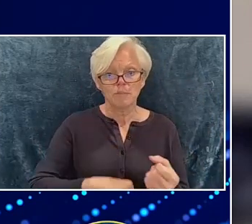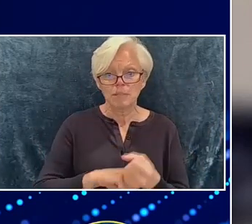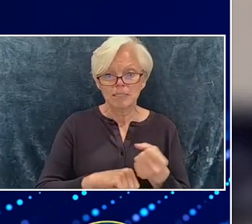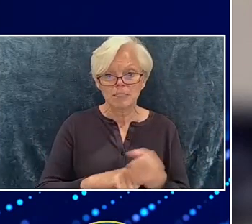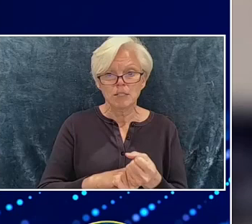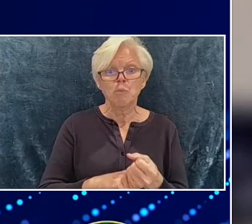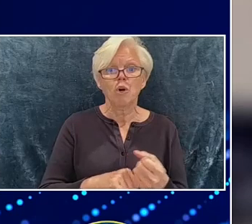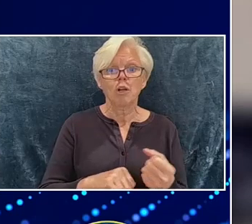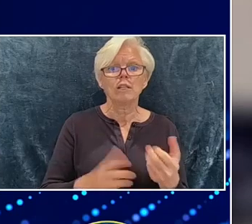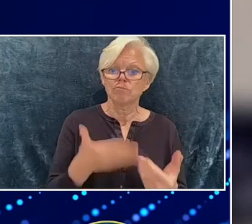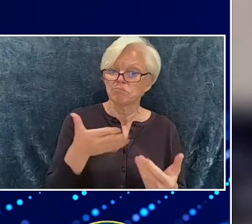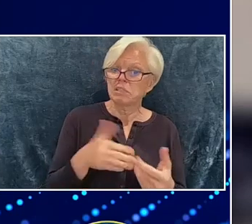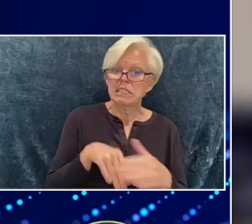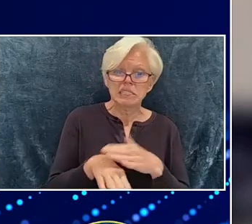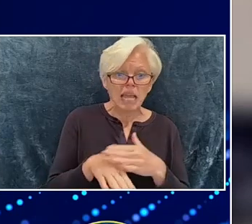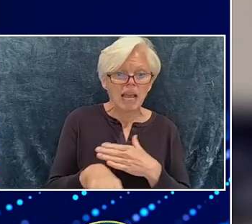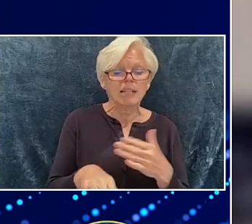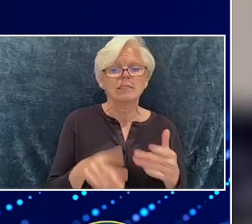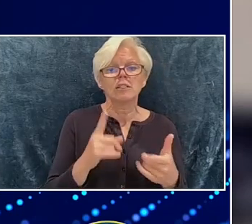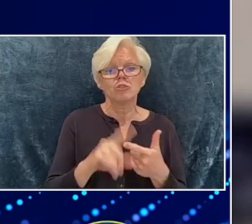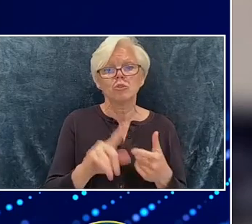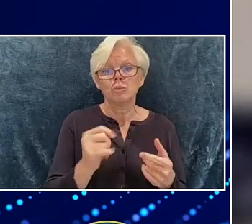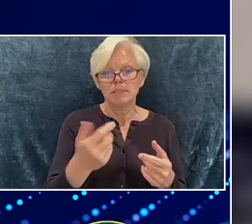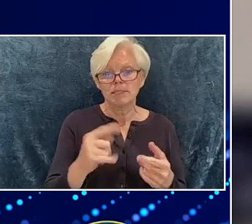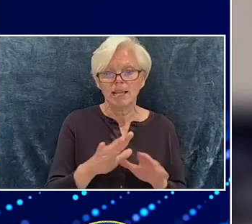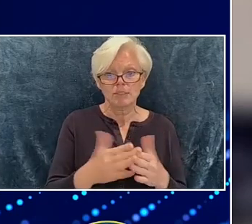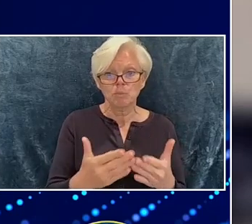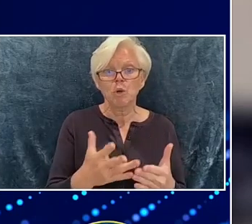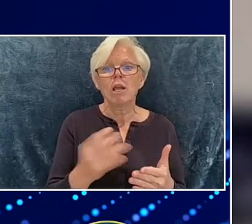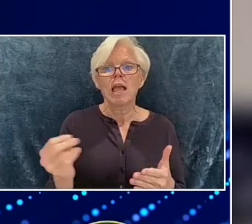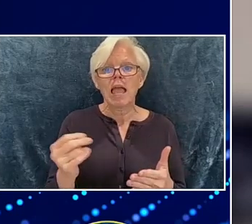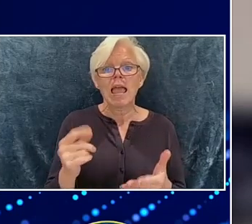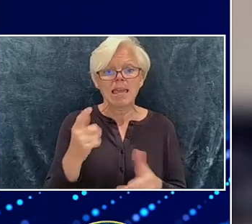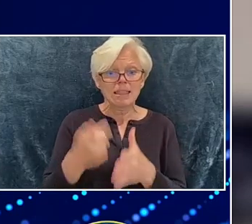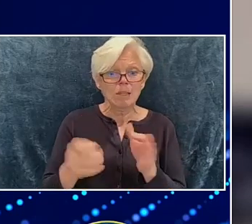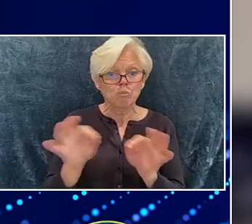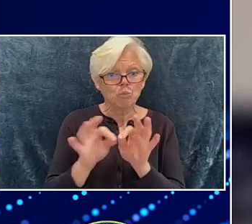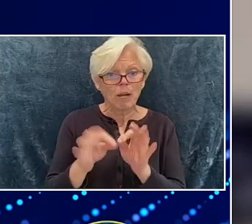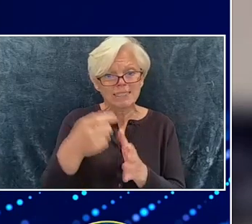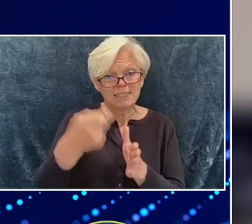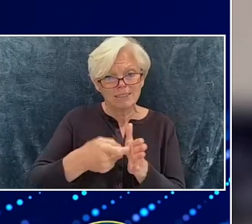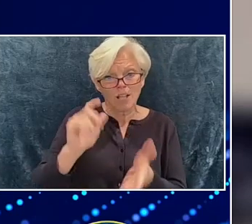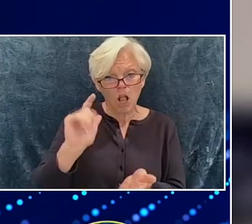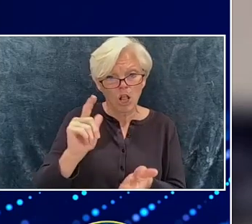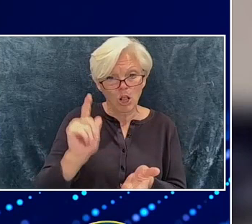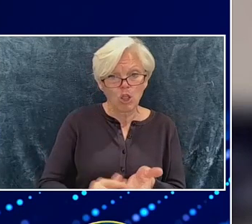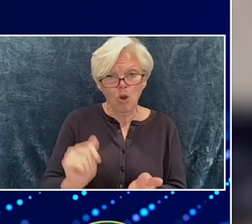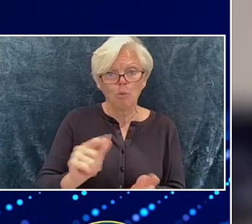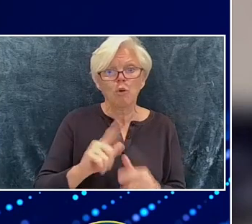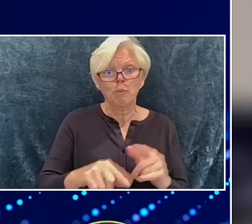of access to their textbook and the lower prices of textbooks when using these access programs.